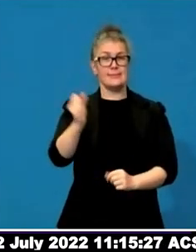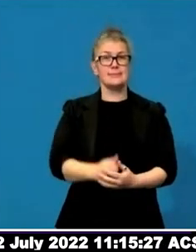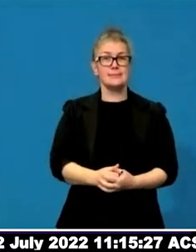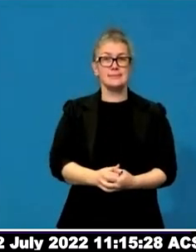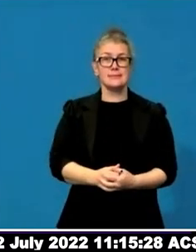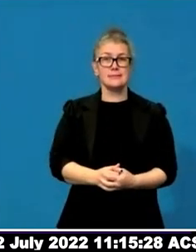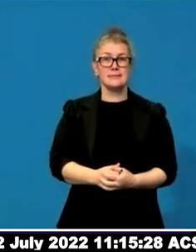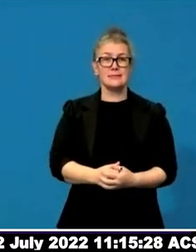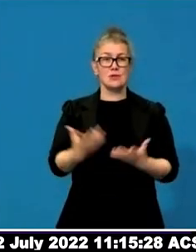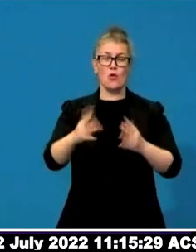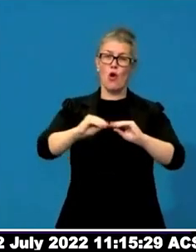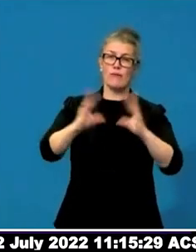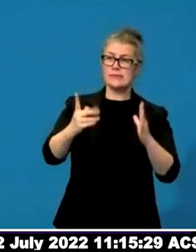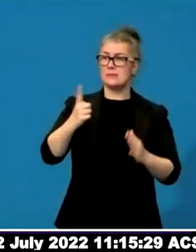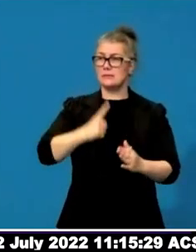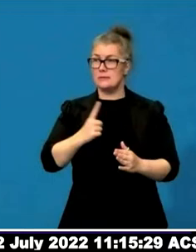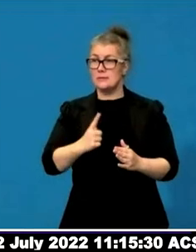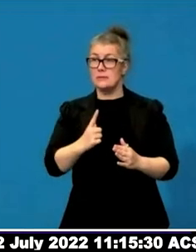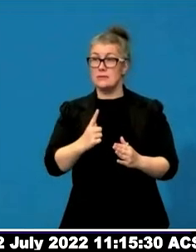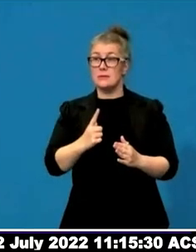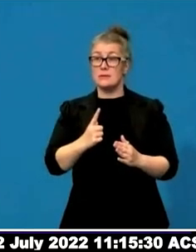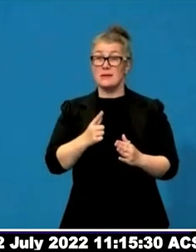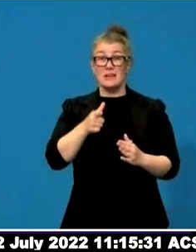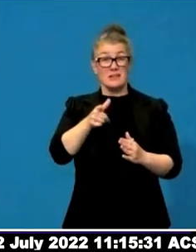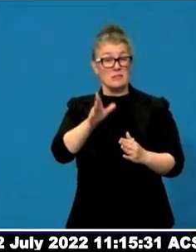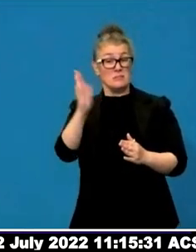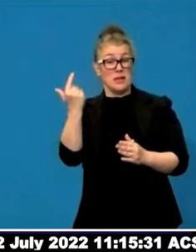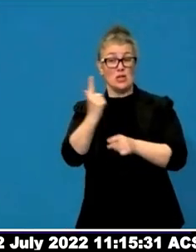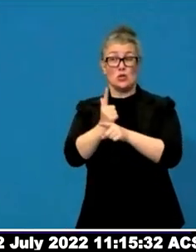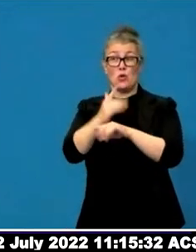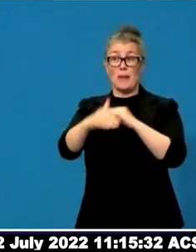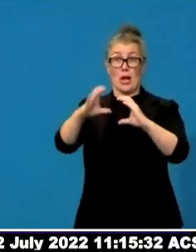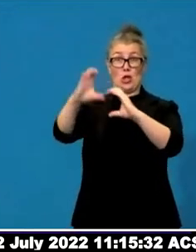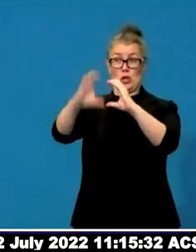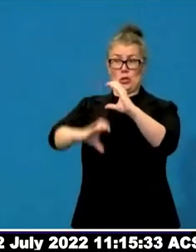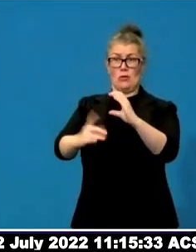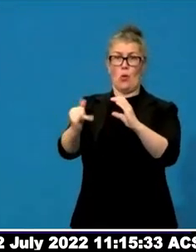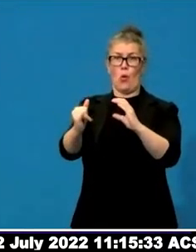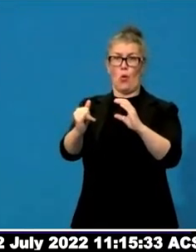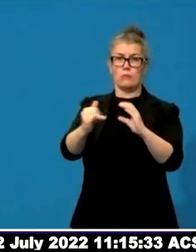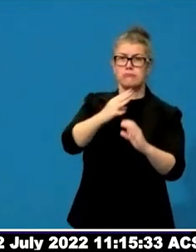including the chance of miscommunication is reduced? Yes. Absolutely.